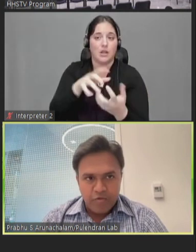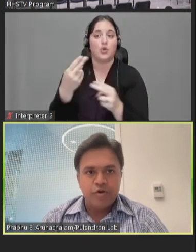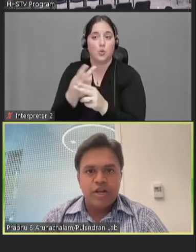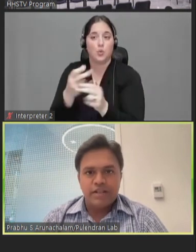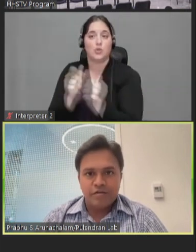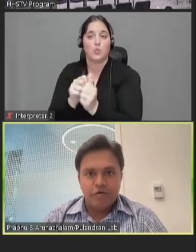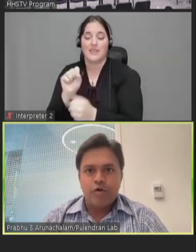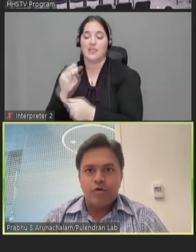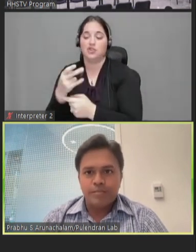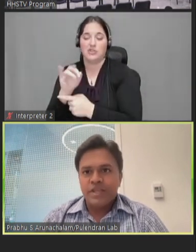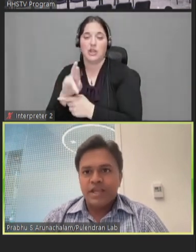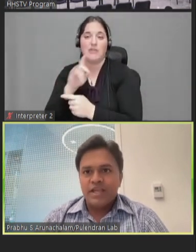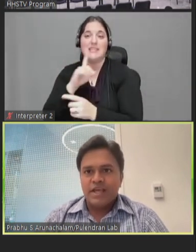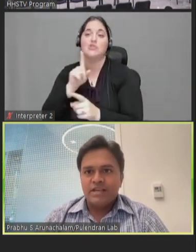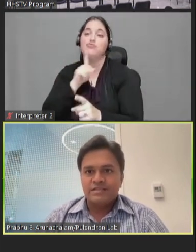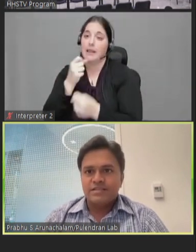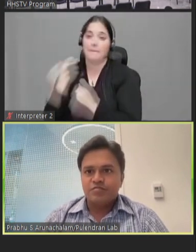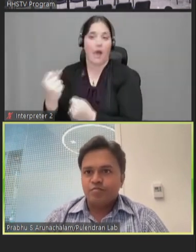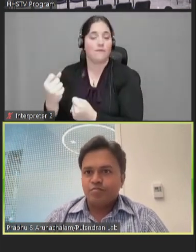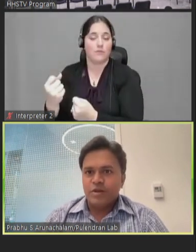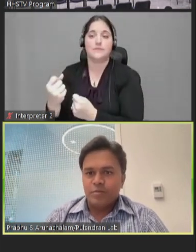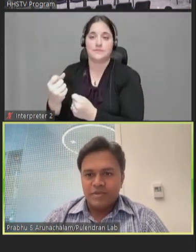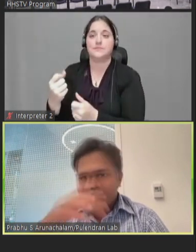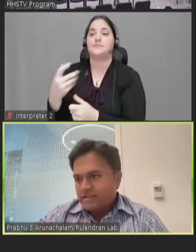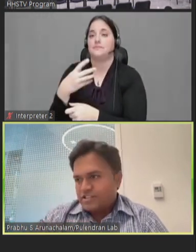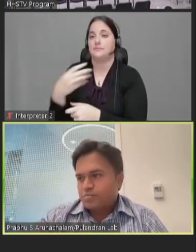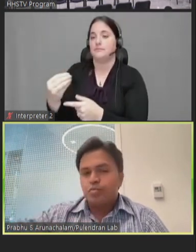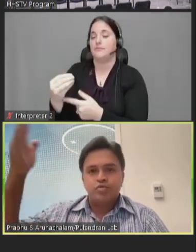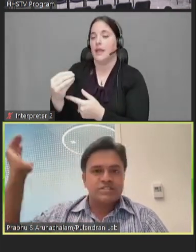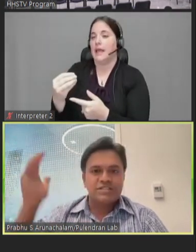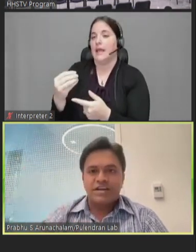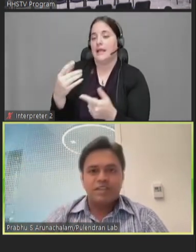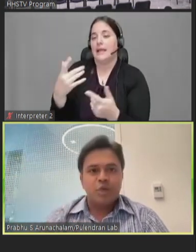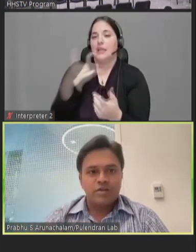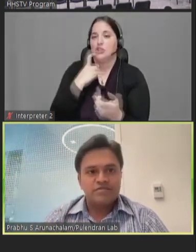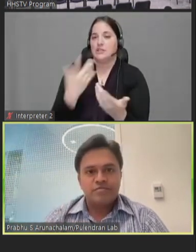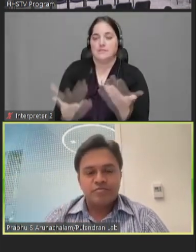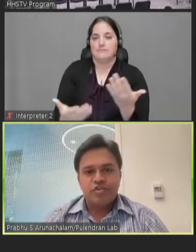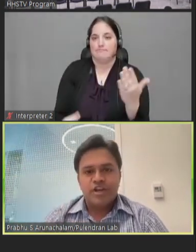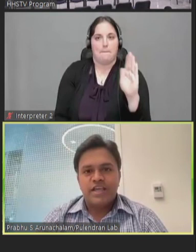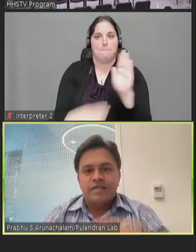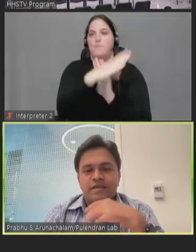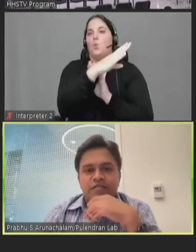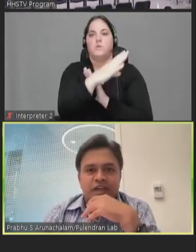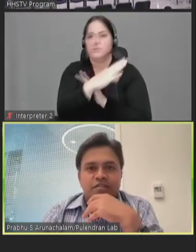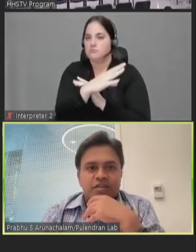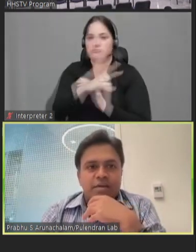powerful. And, therefore, it elicits, you know, it just boosts the response really effectively